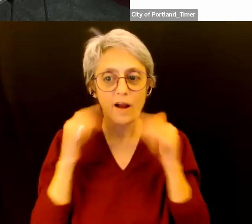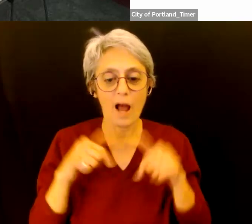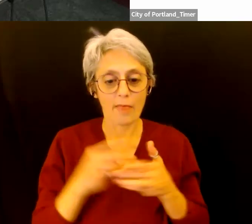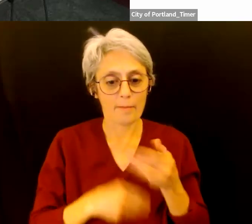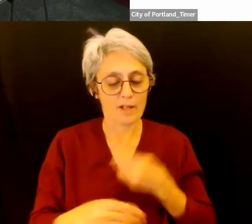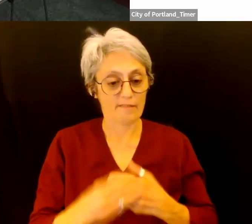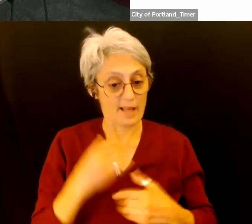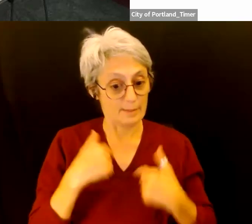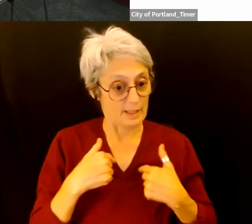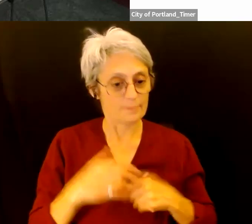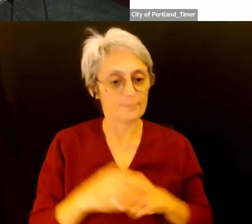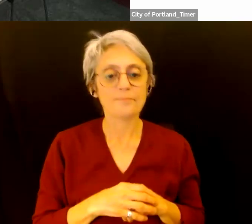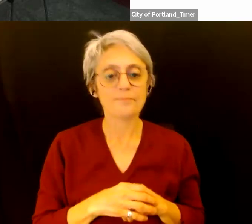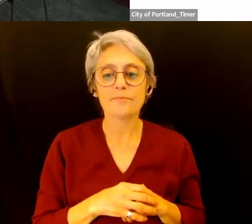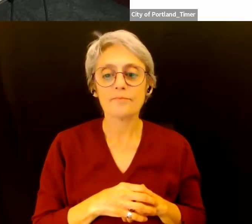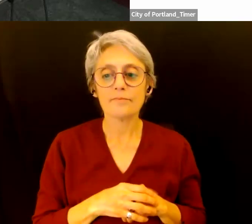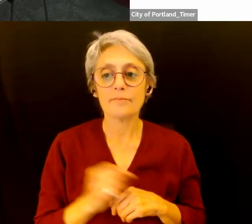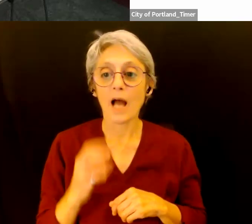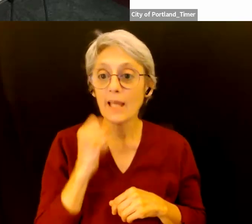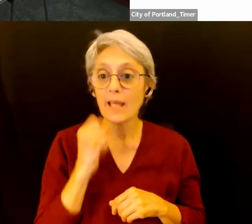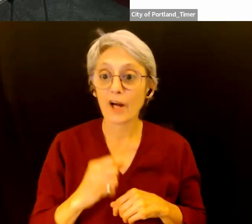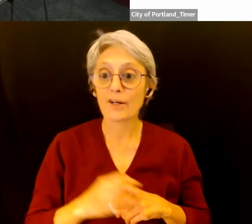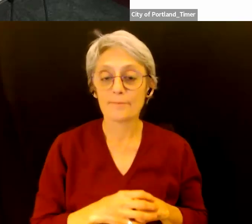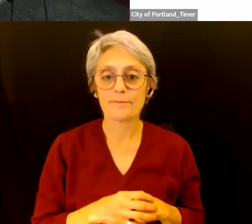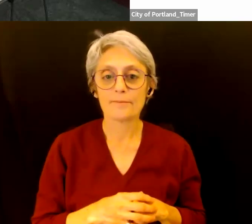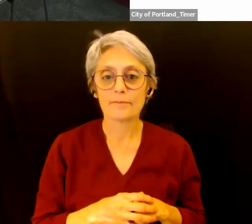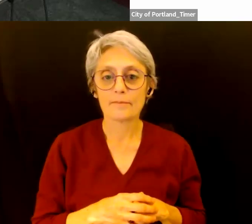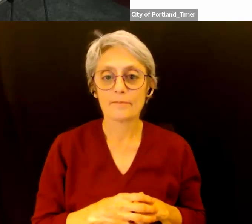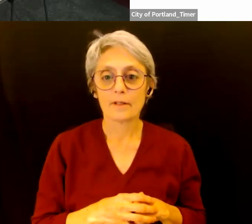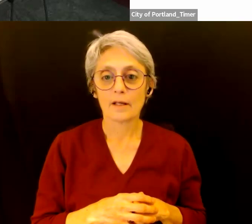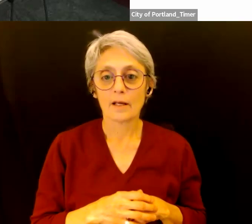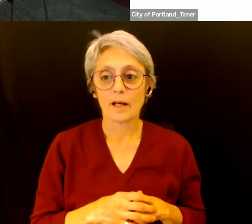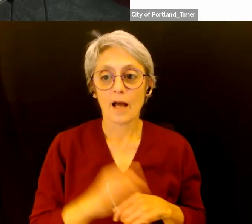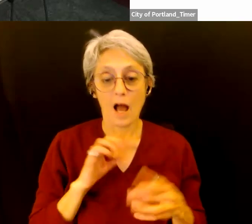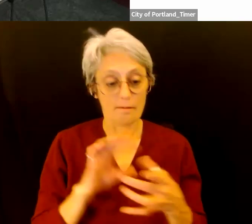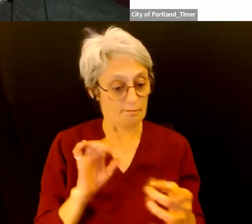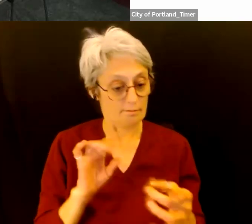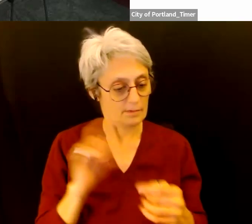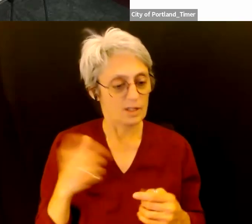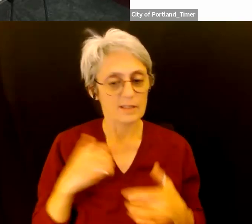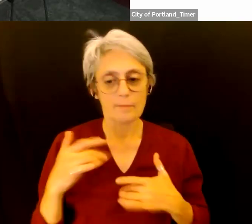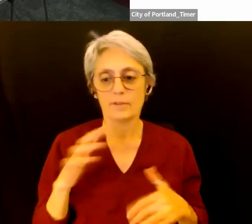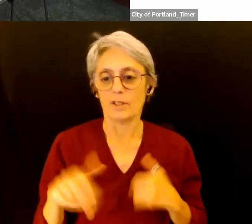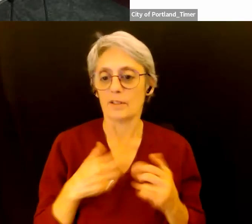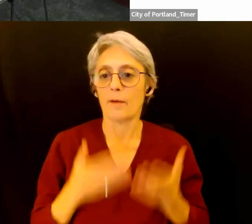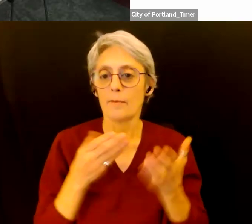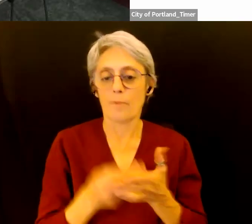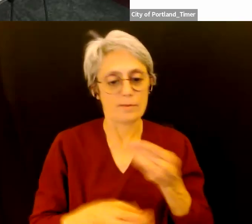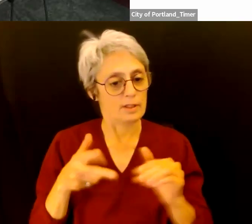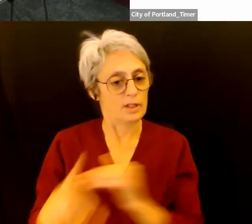And I care. And I'm here because I am really concerned about proposed budget cuts to Portland Parks and Rec.